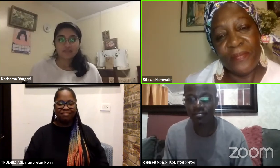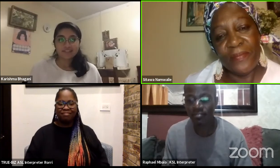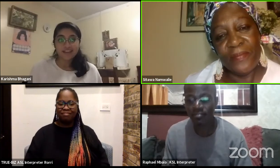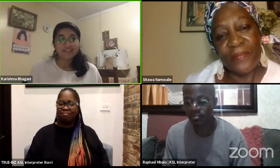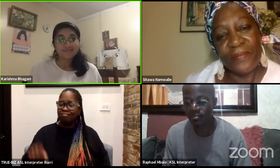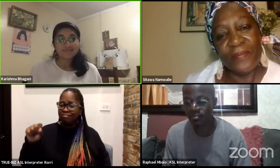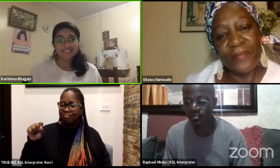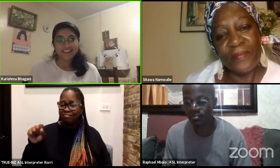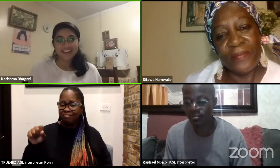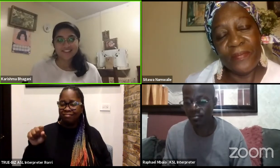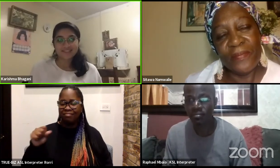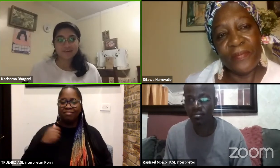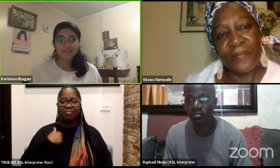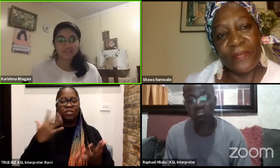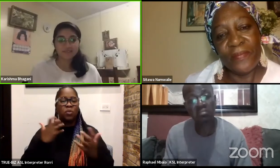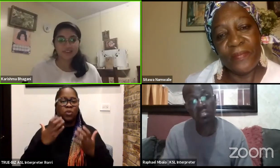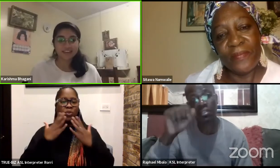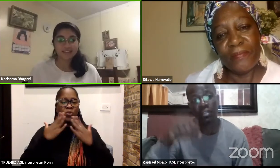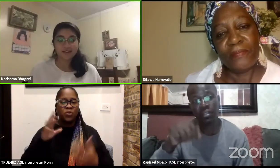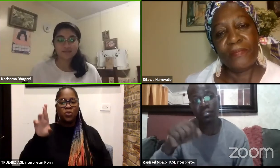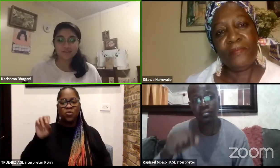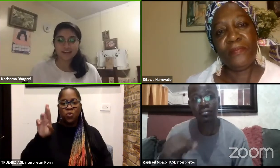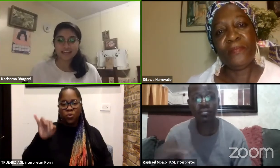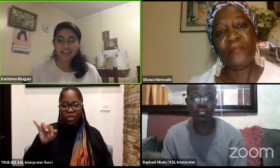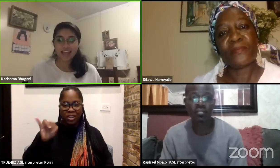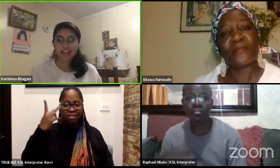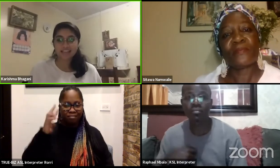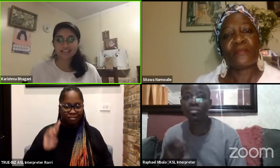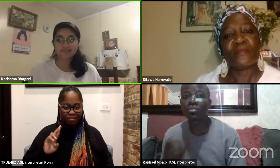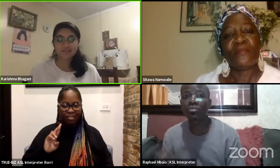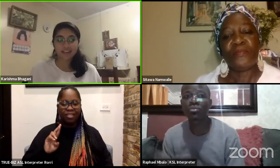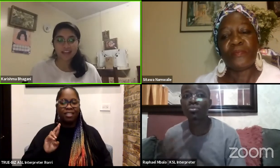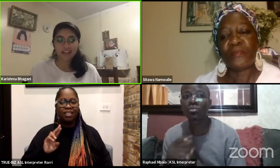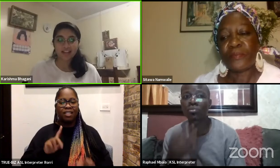Yeah, I just wanna also thank Rorri and Raphael